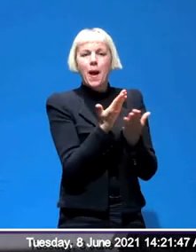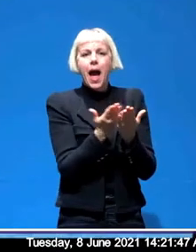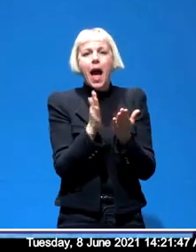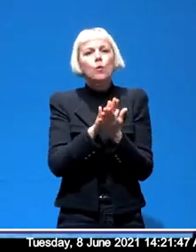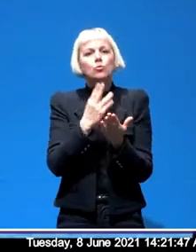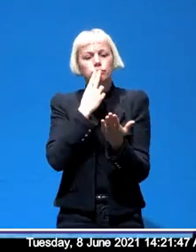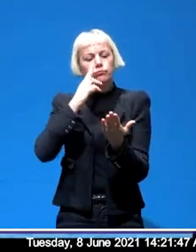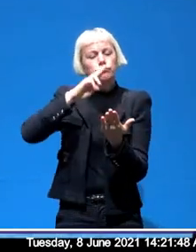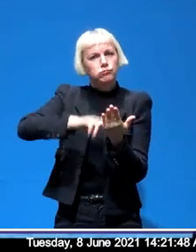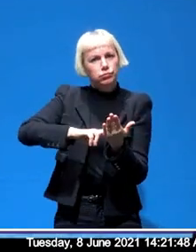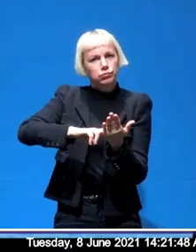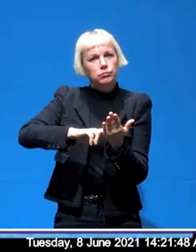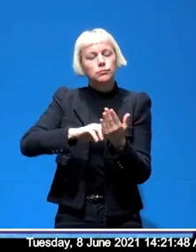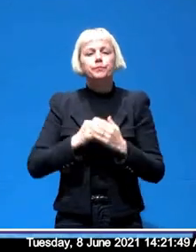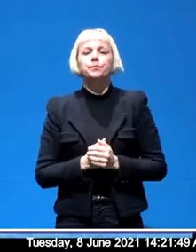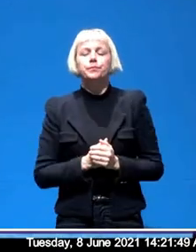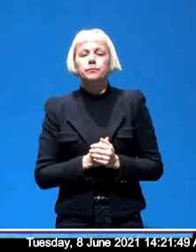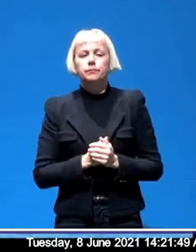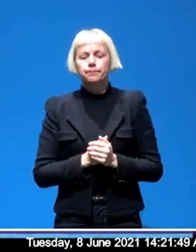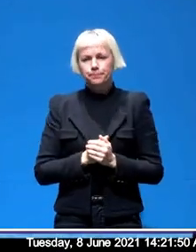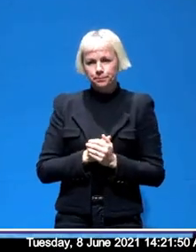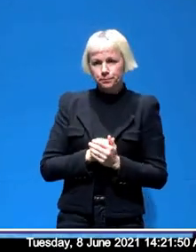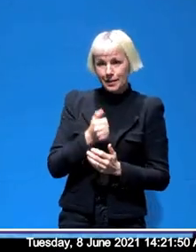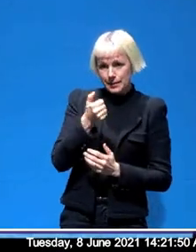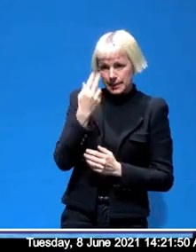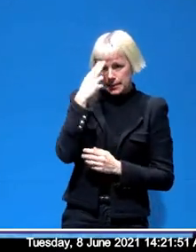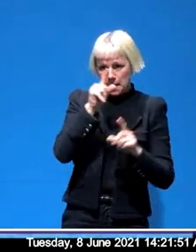There are six domains across the top. Do you see that? Yes.